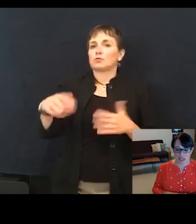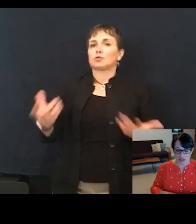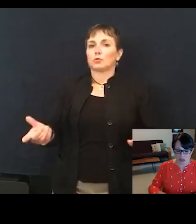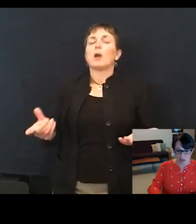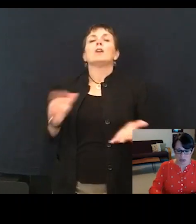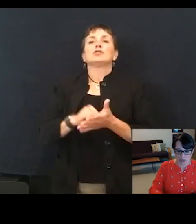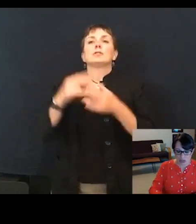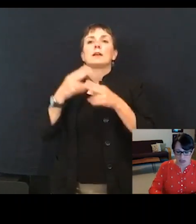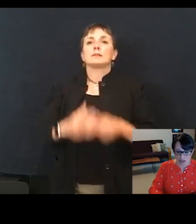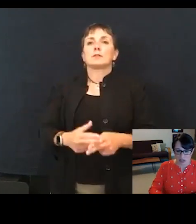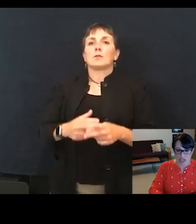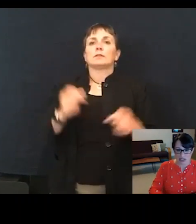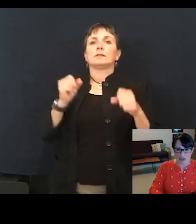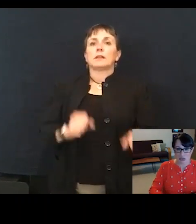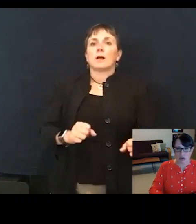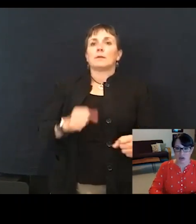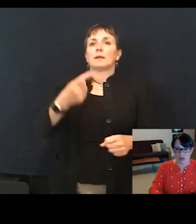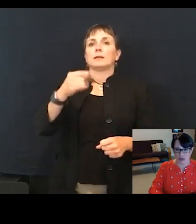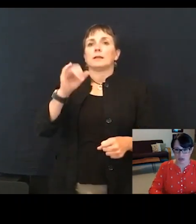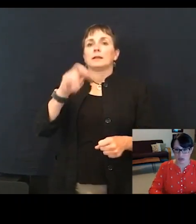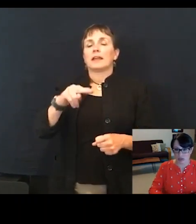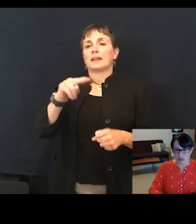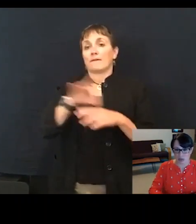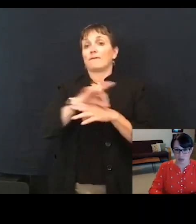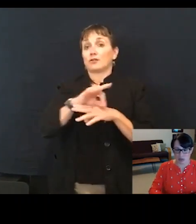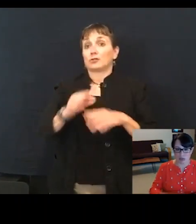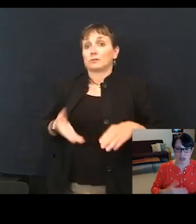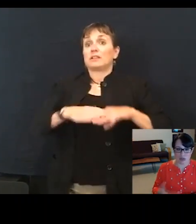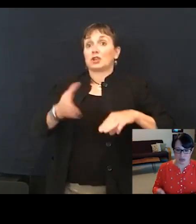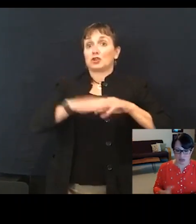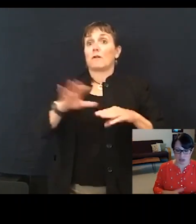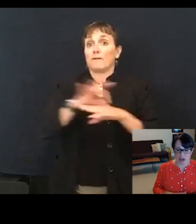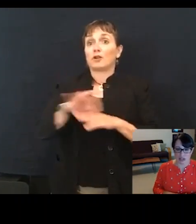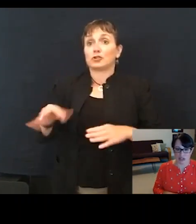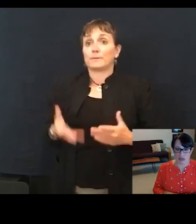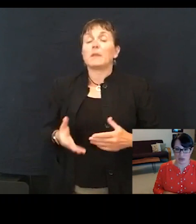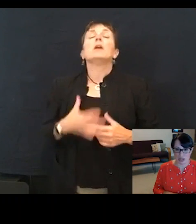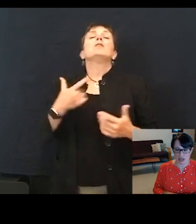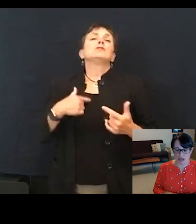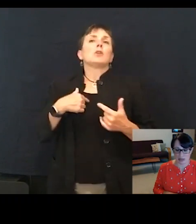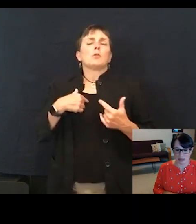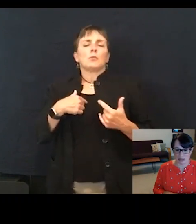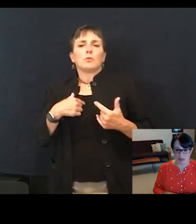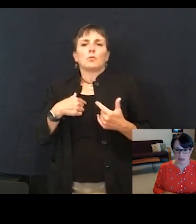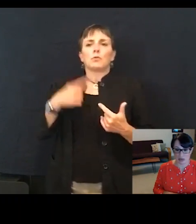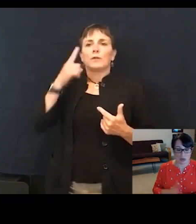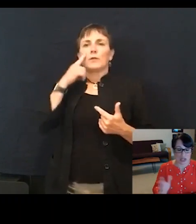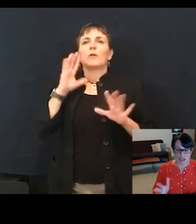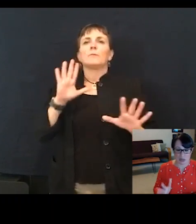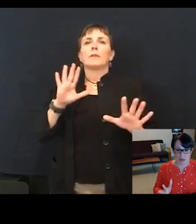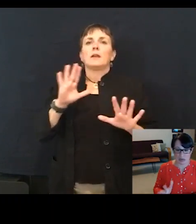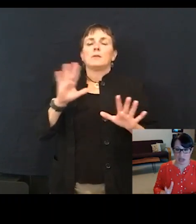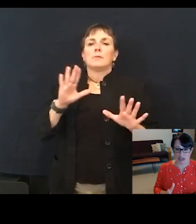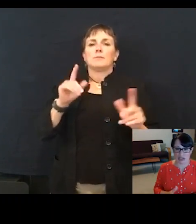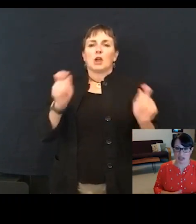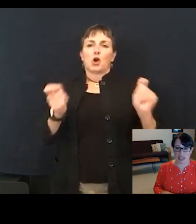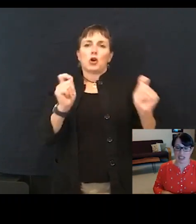And so it was suggested that we alter the split point by one of our colleagues who's a total expert in myosins.